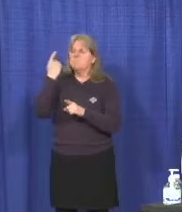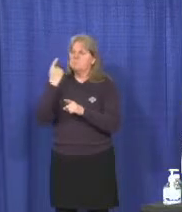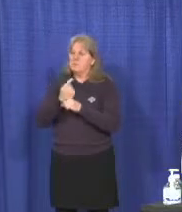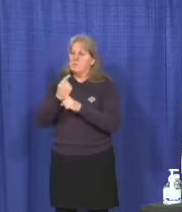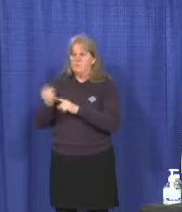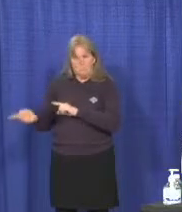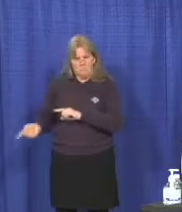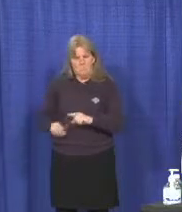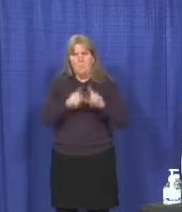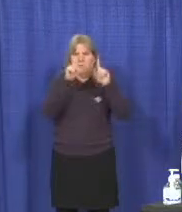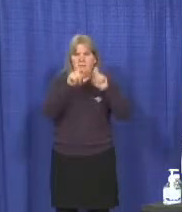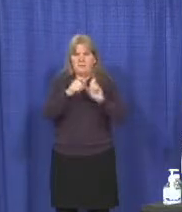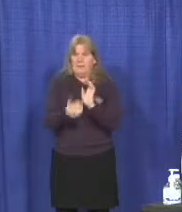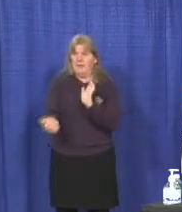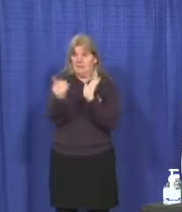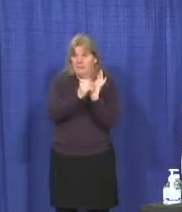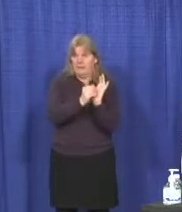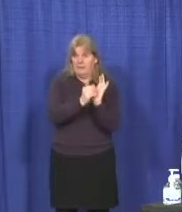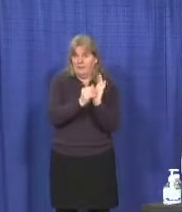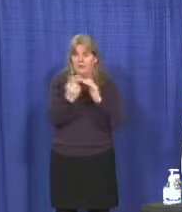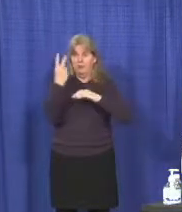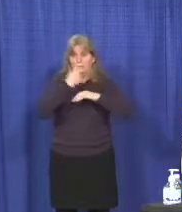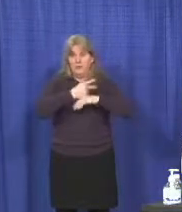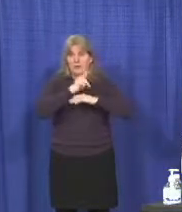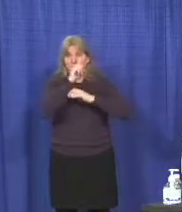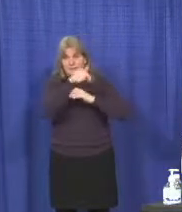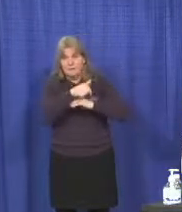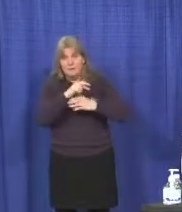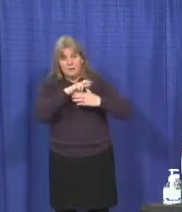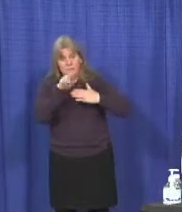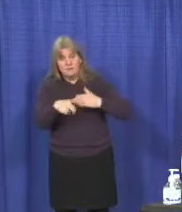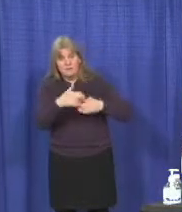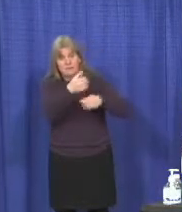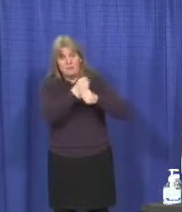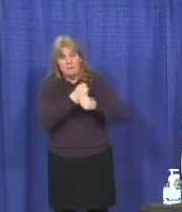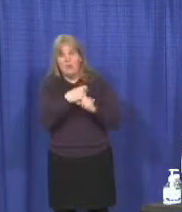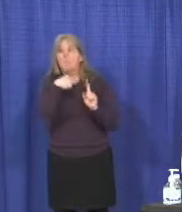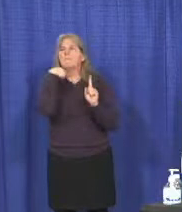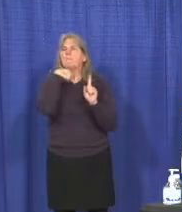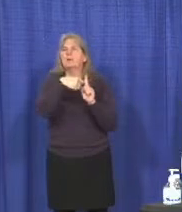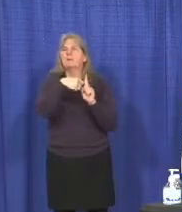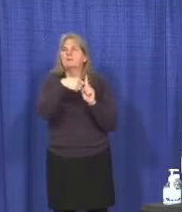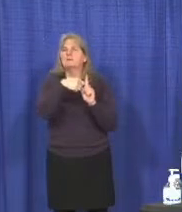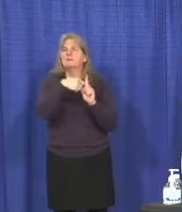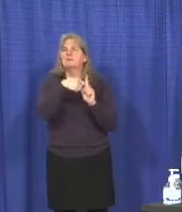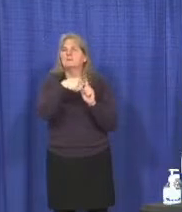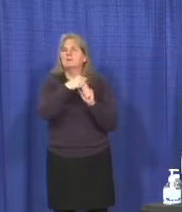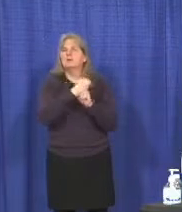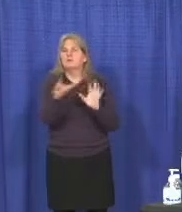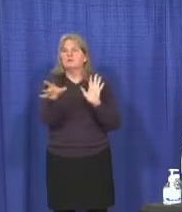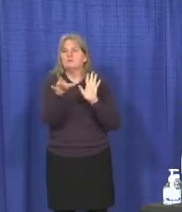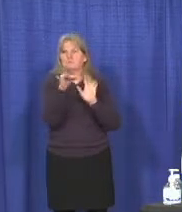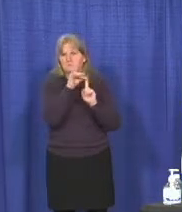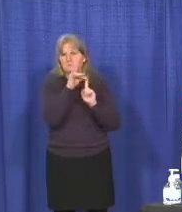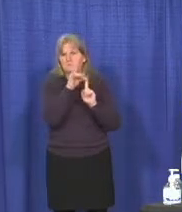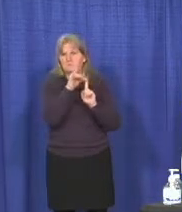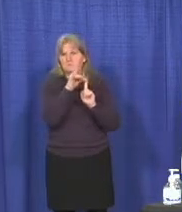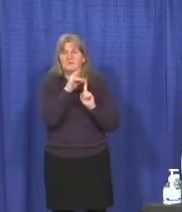again and two days later he receives a positive result. Since going to work and hanging